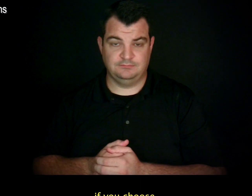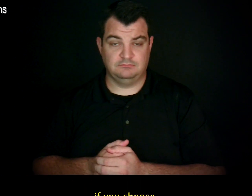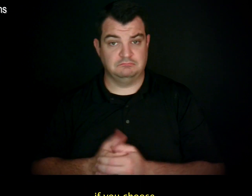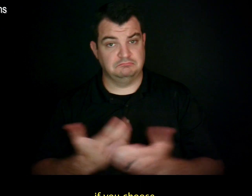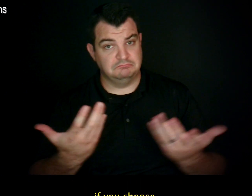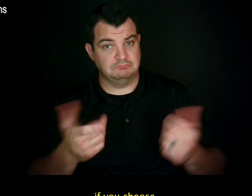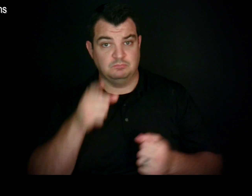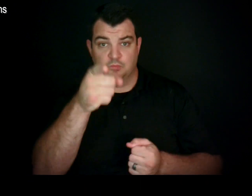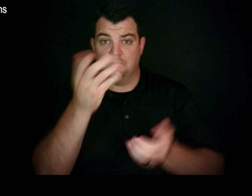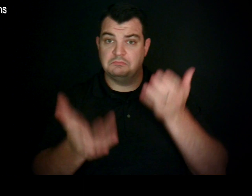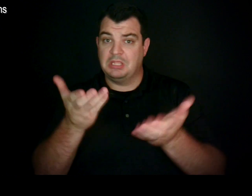if you choose.